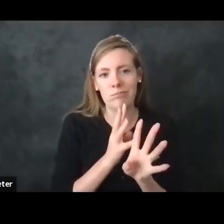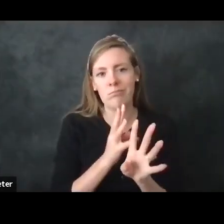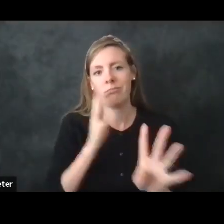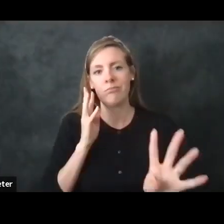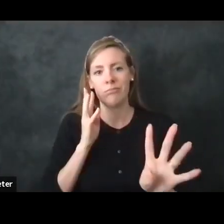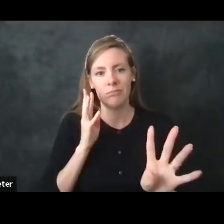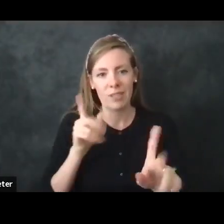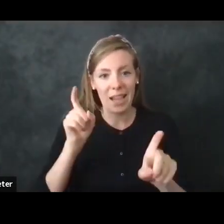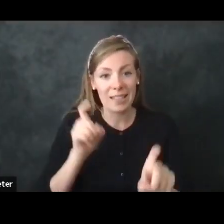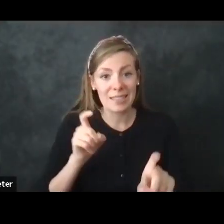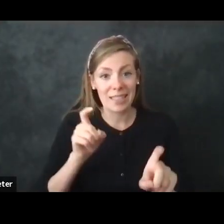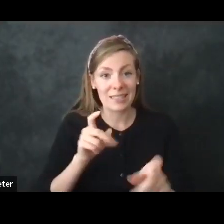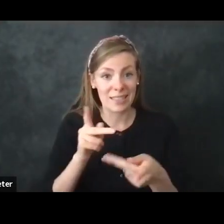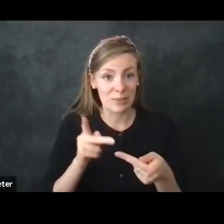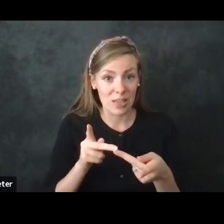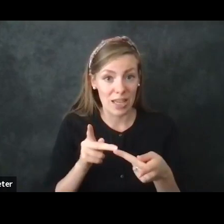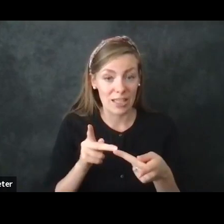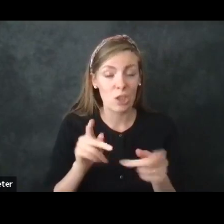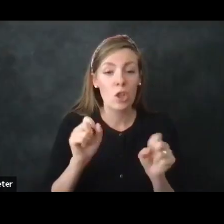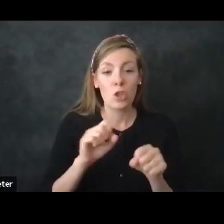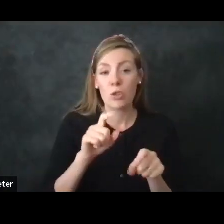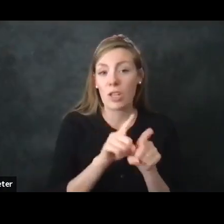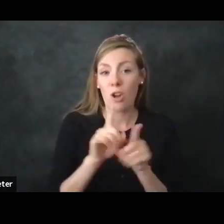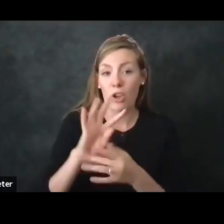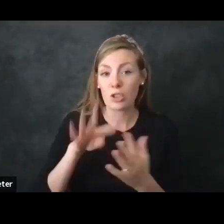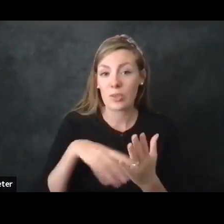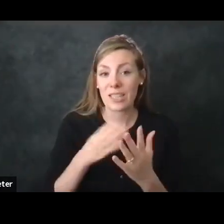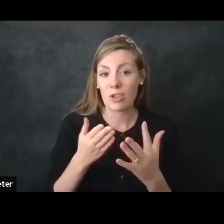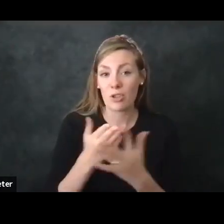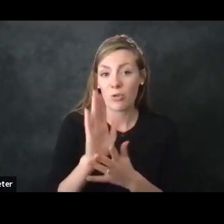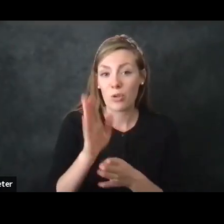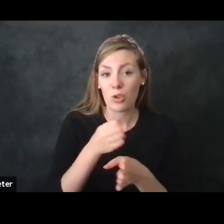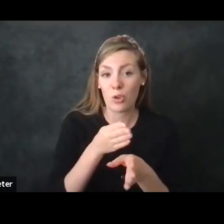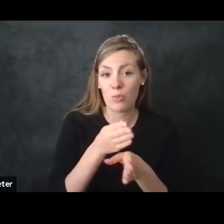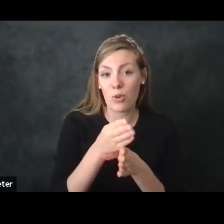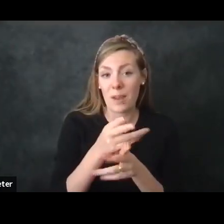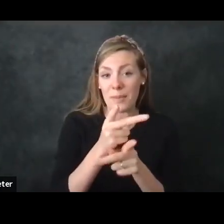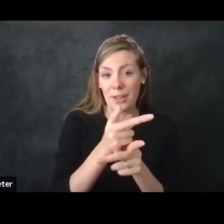You can also schedule a COVID test for your primary healthcare provider.